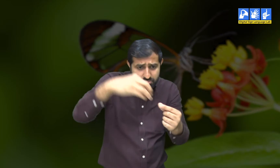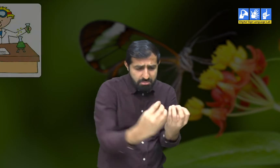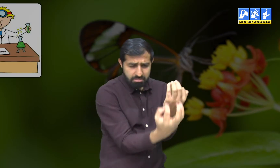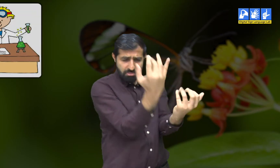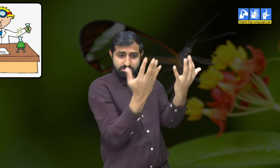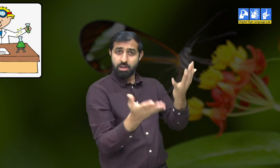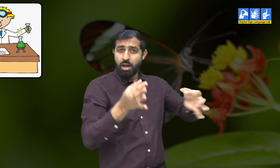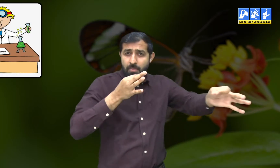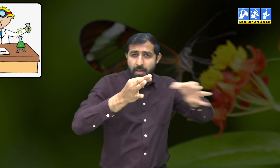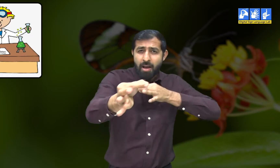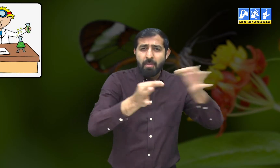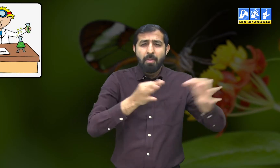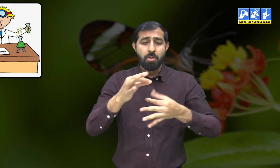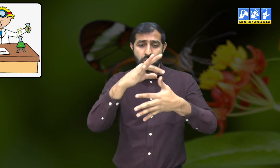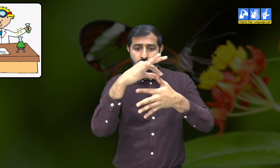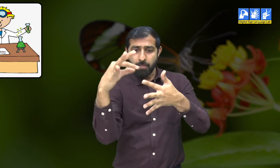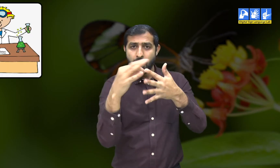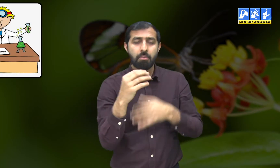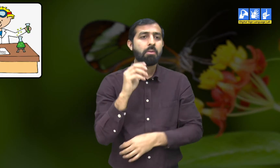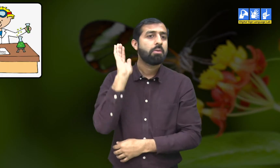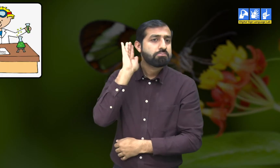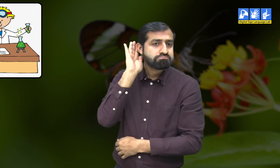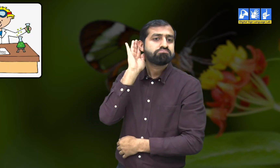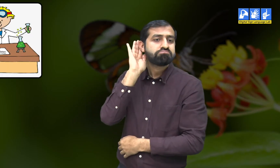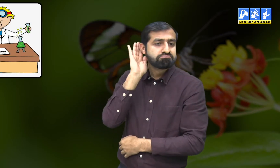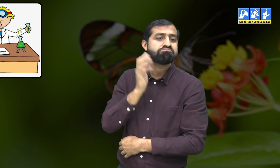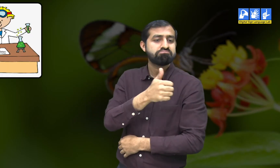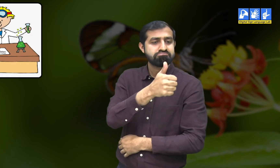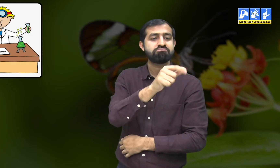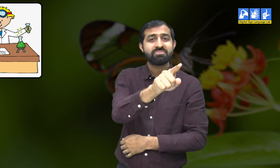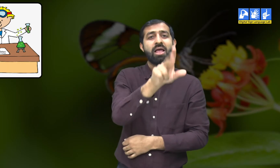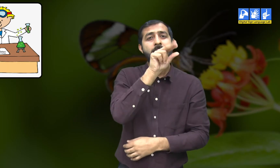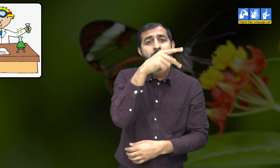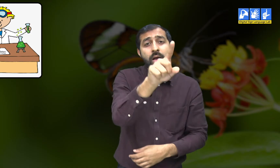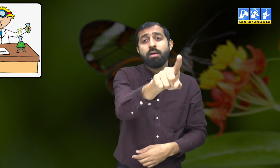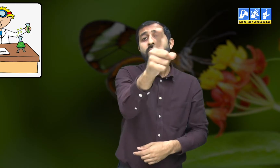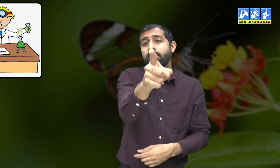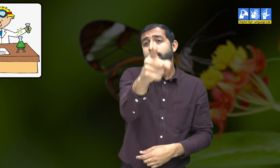one by one all the students were explaining their projects with experiments.